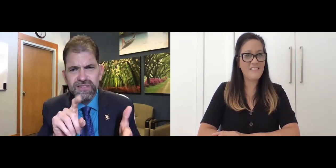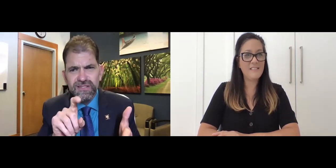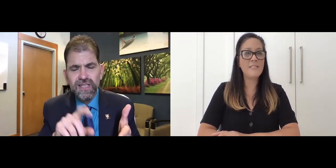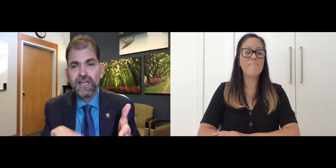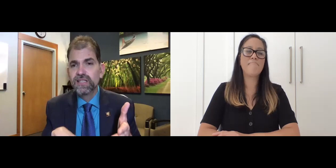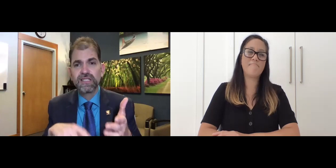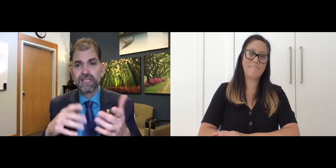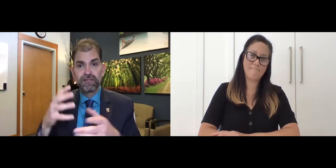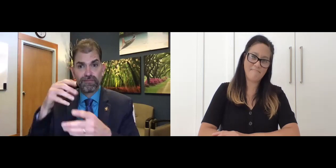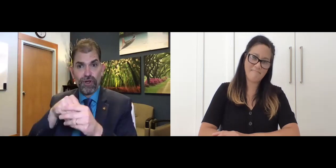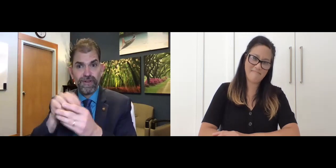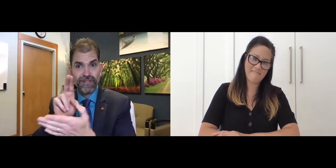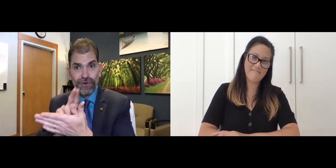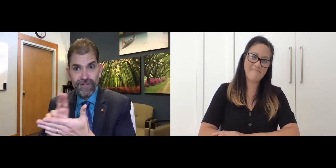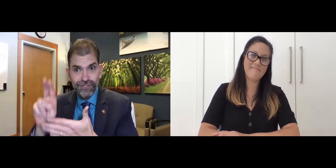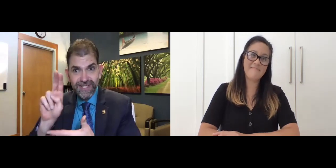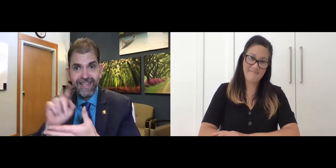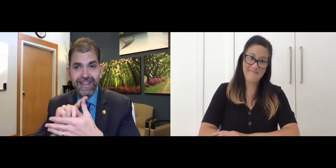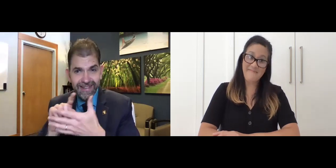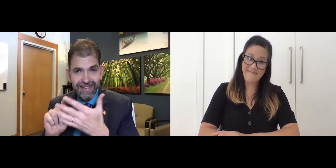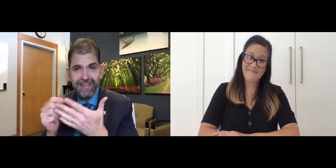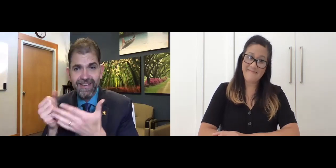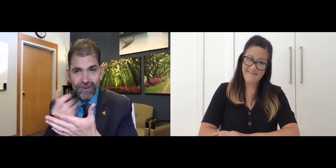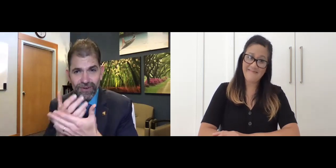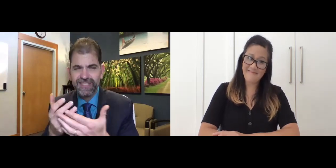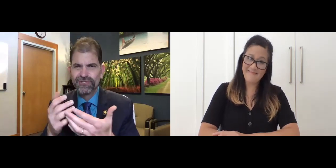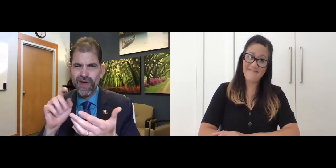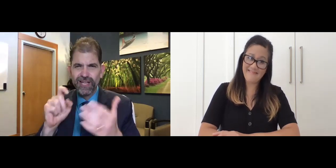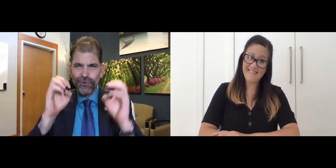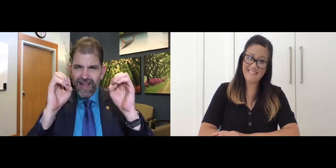services. And then they ask me how much that would cost?